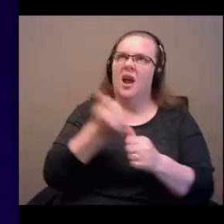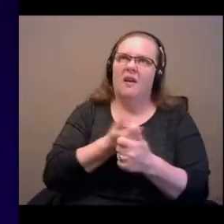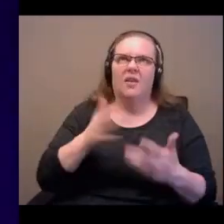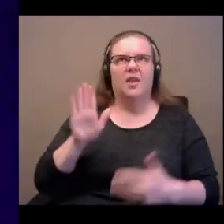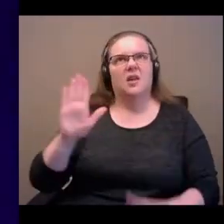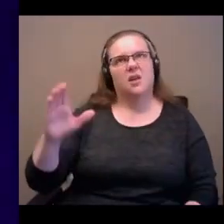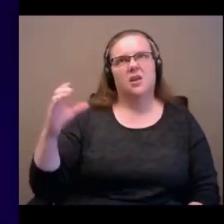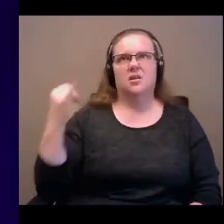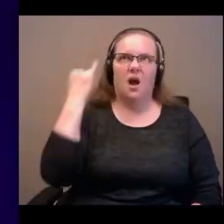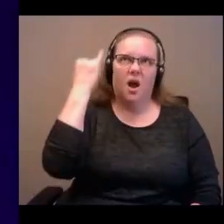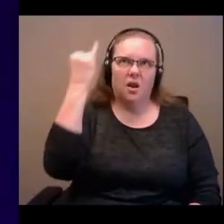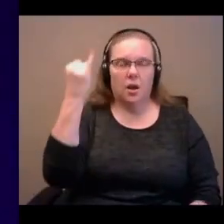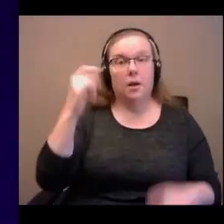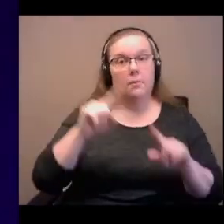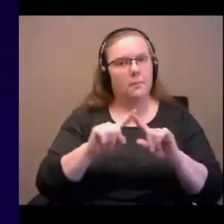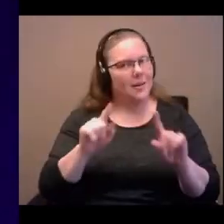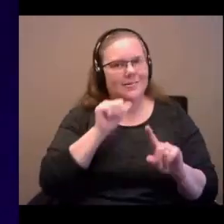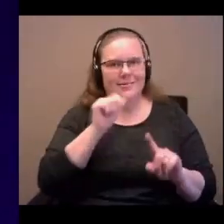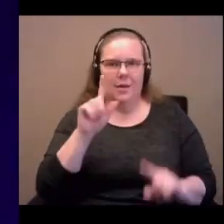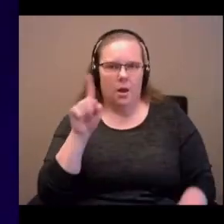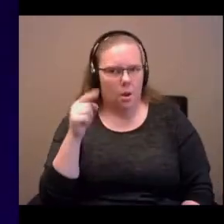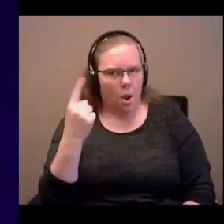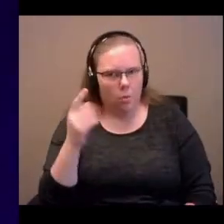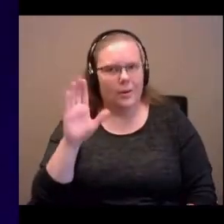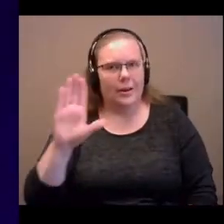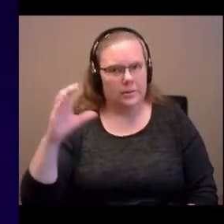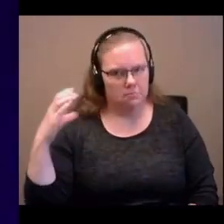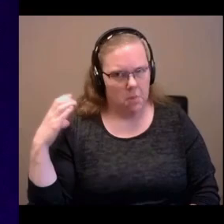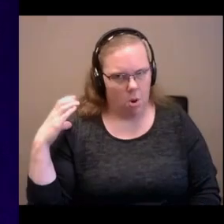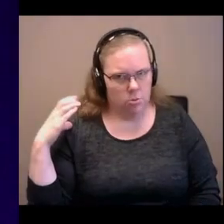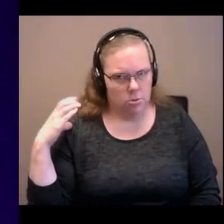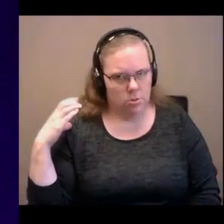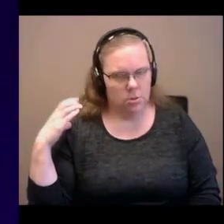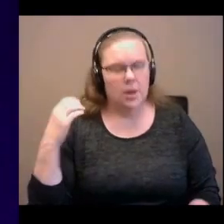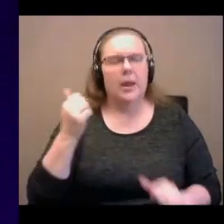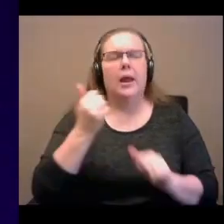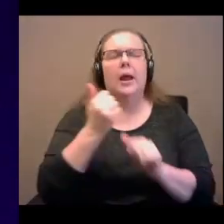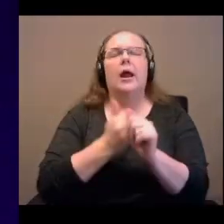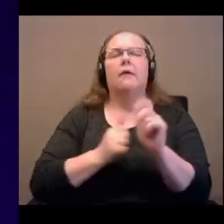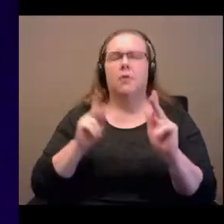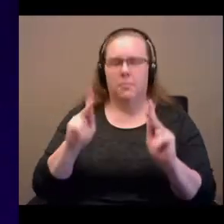interesting, but it’s not only your boss. Everybody likes feeling like something is